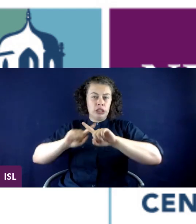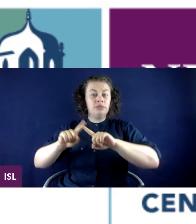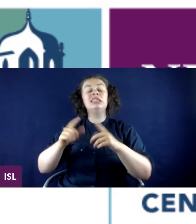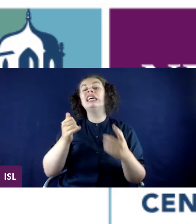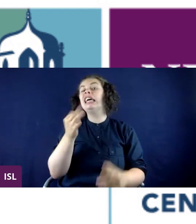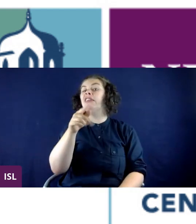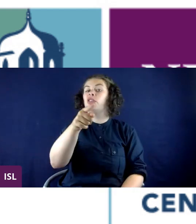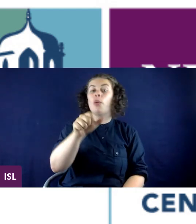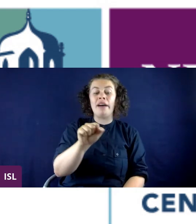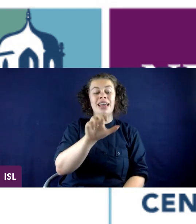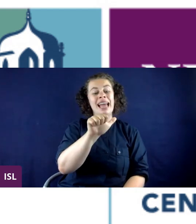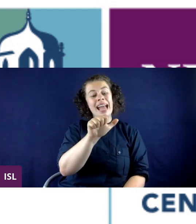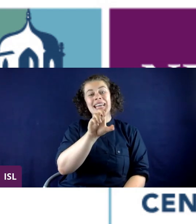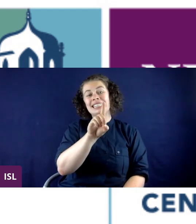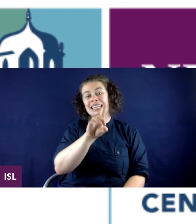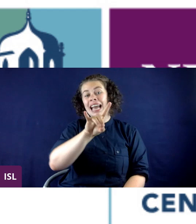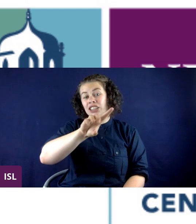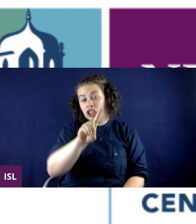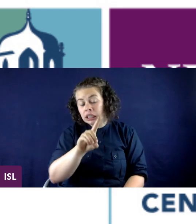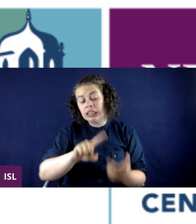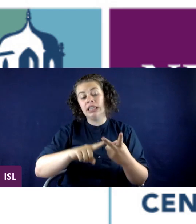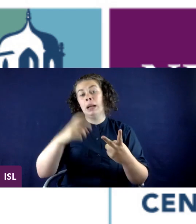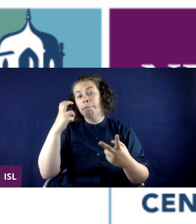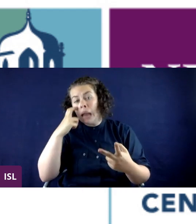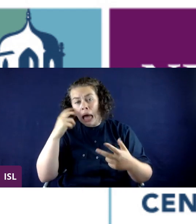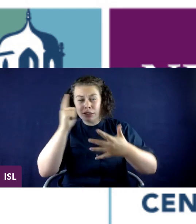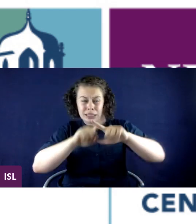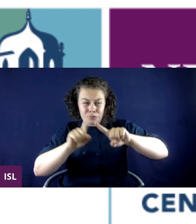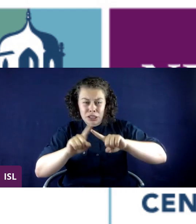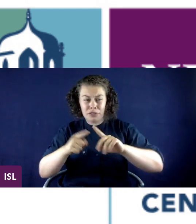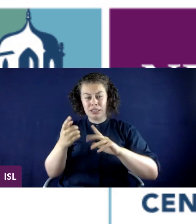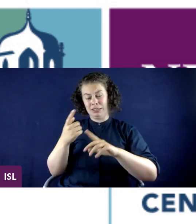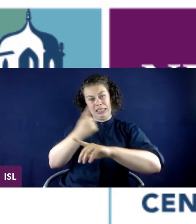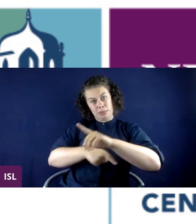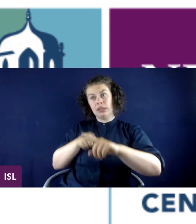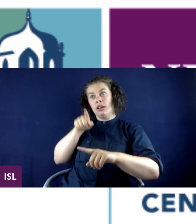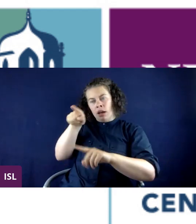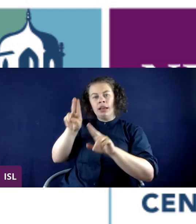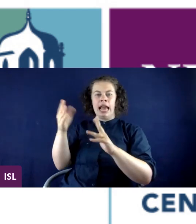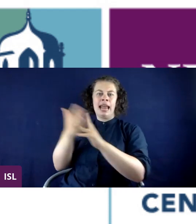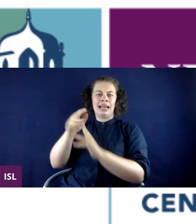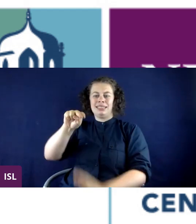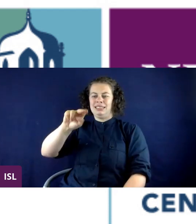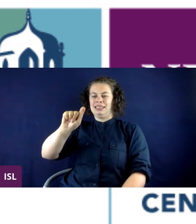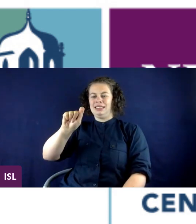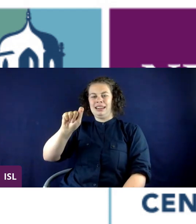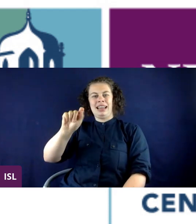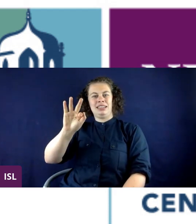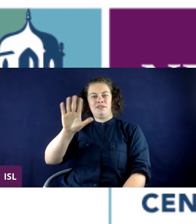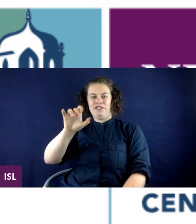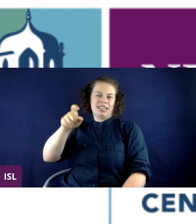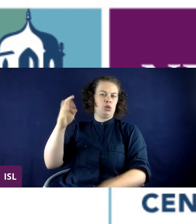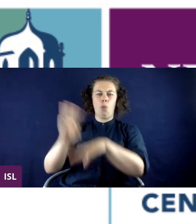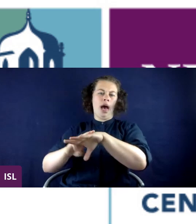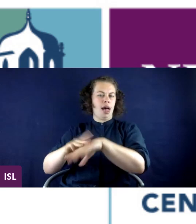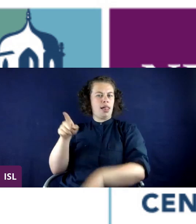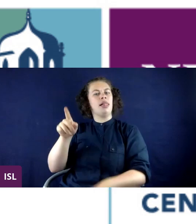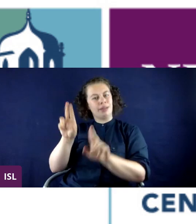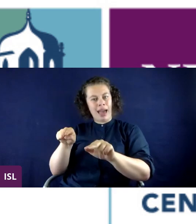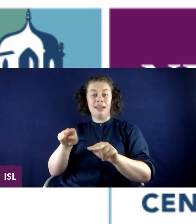, with accessible features to the next level. Moving to Abigail.